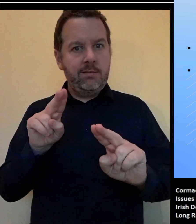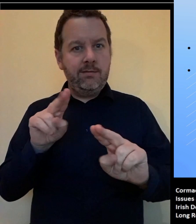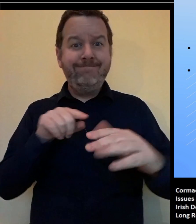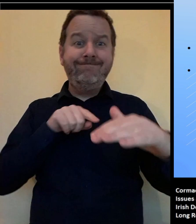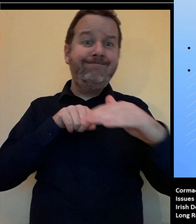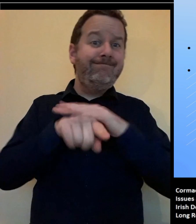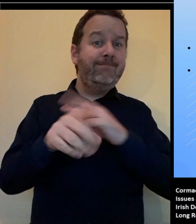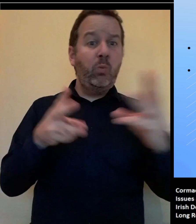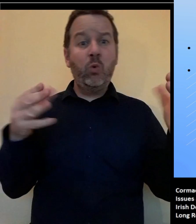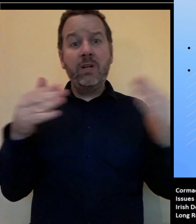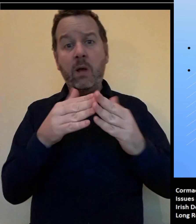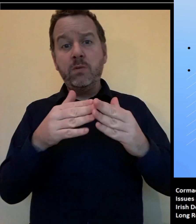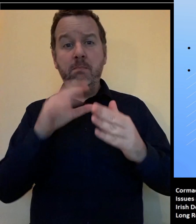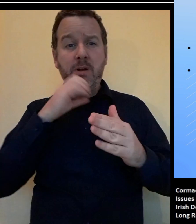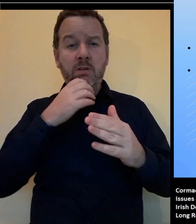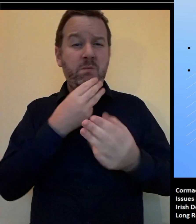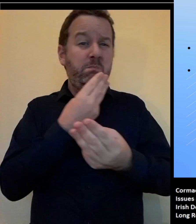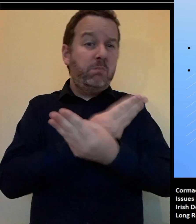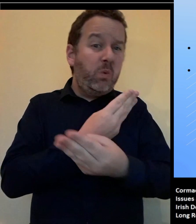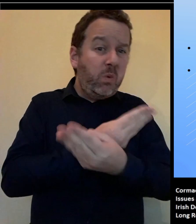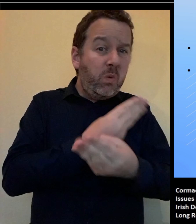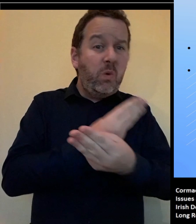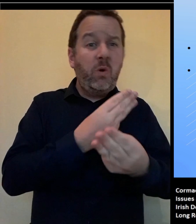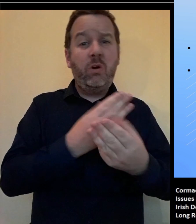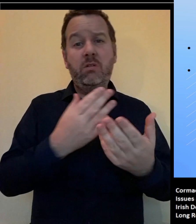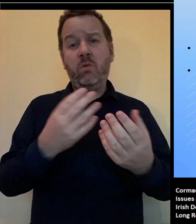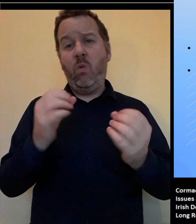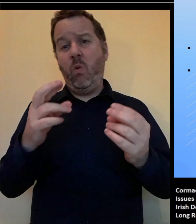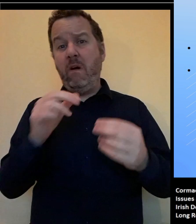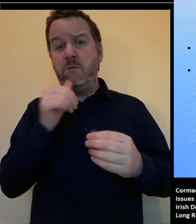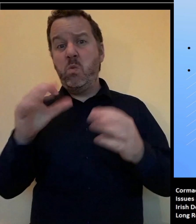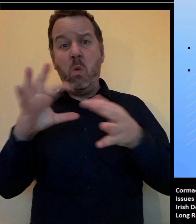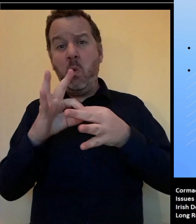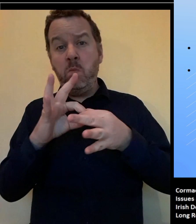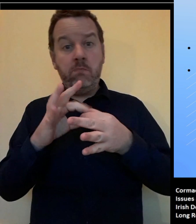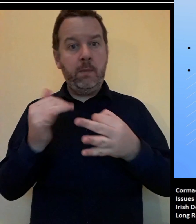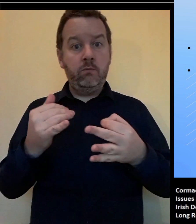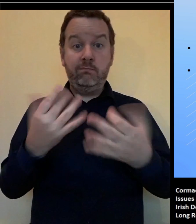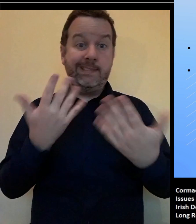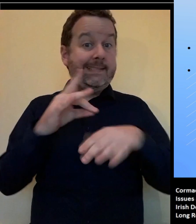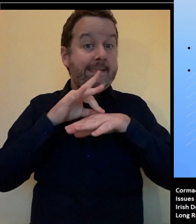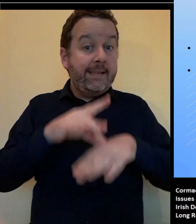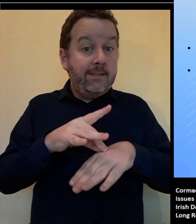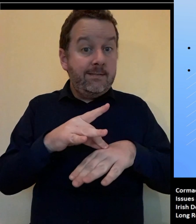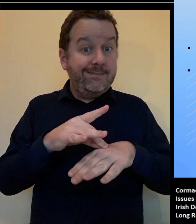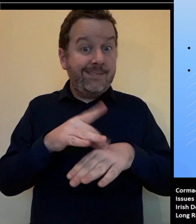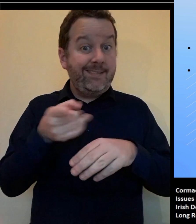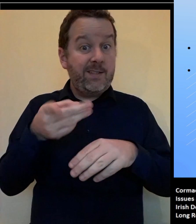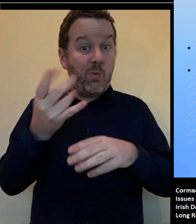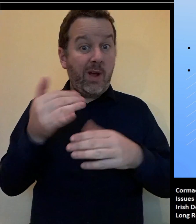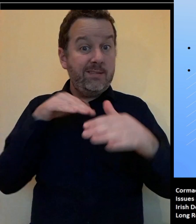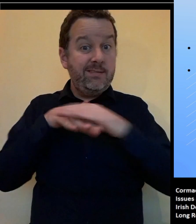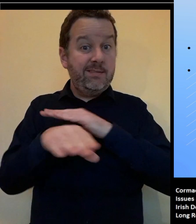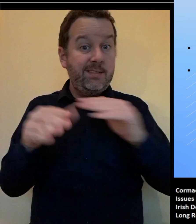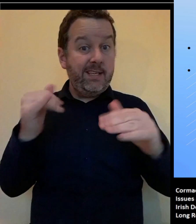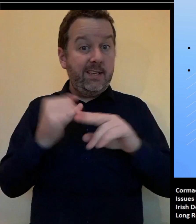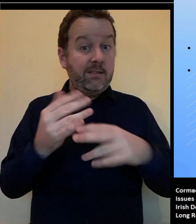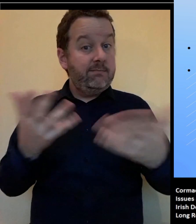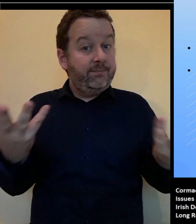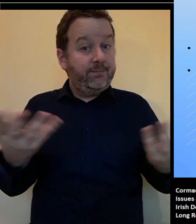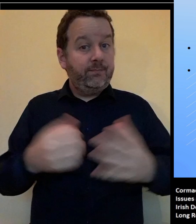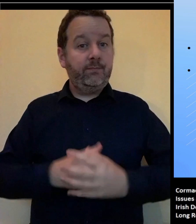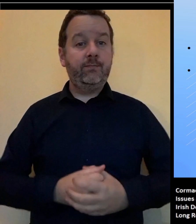Therefore, they were not necessarily inmates of the workhouse because of dire poverty or homelessness.